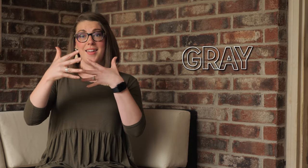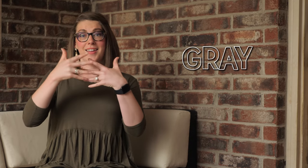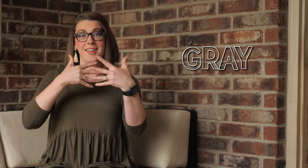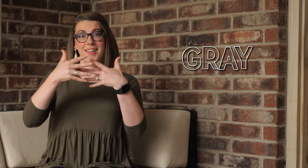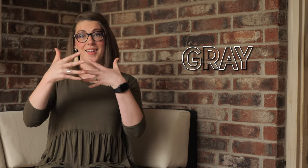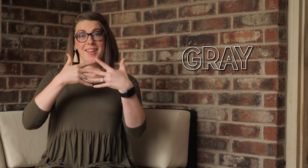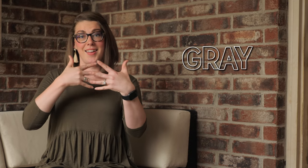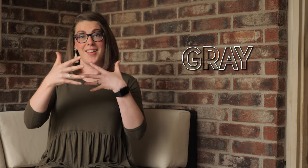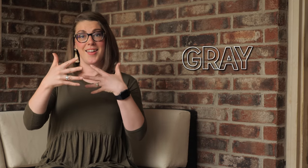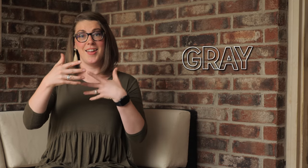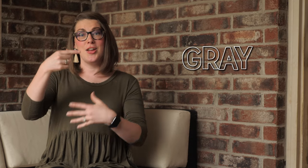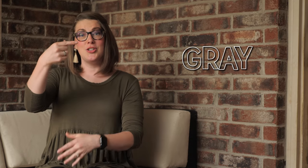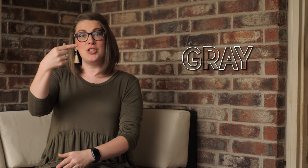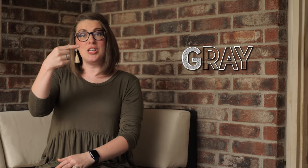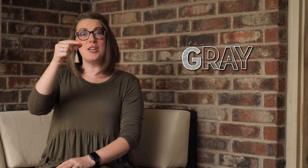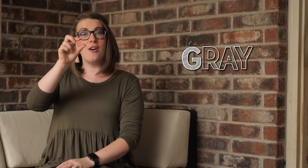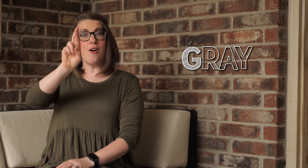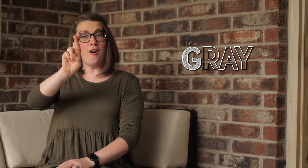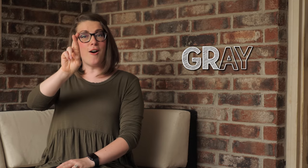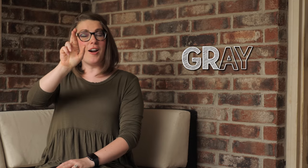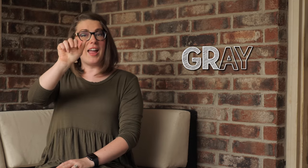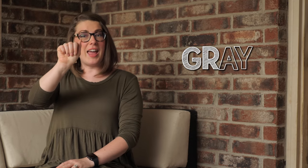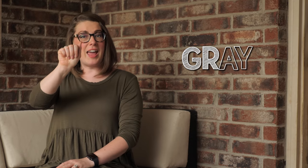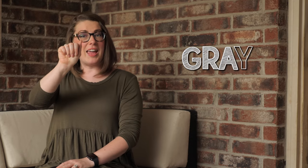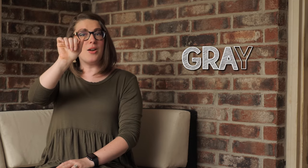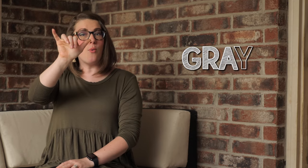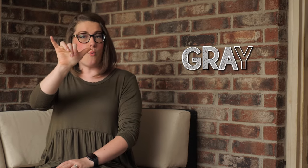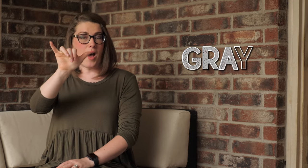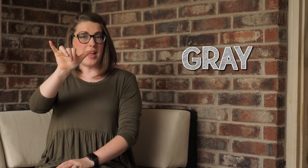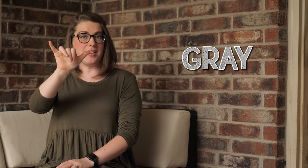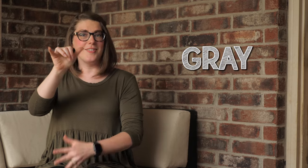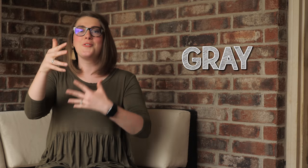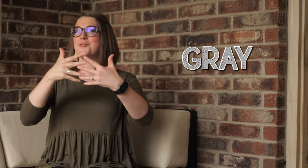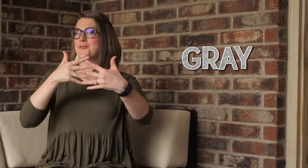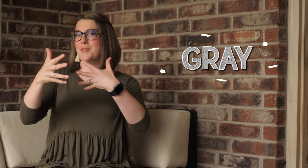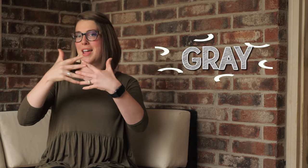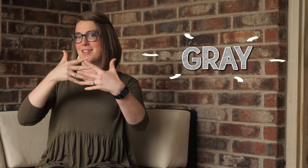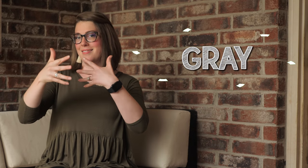G R A Y Gray